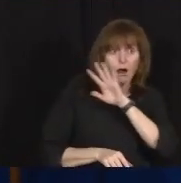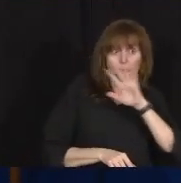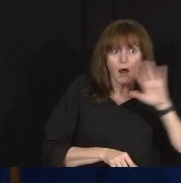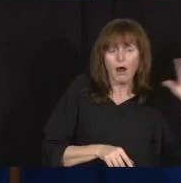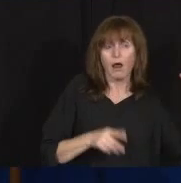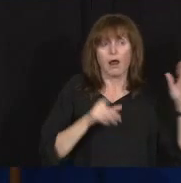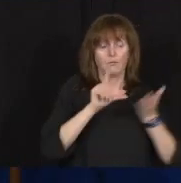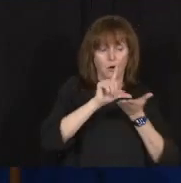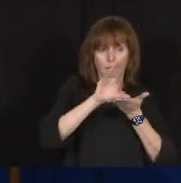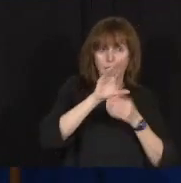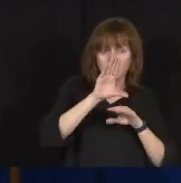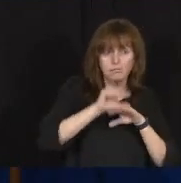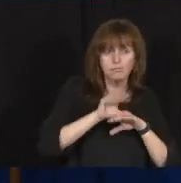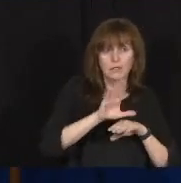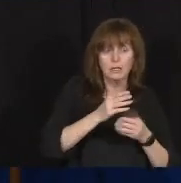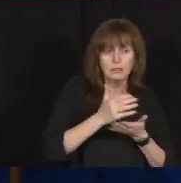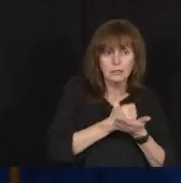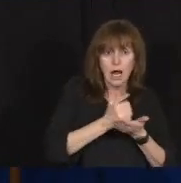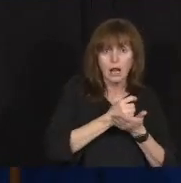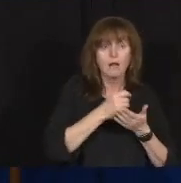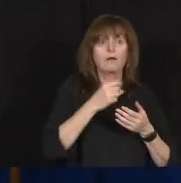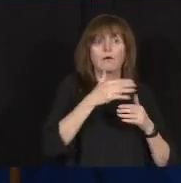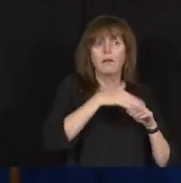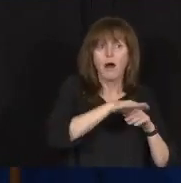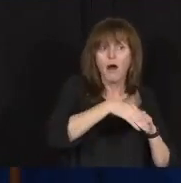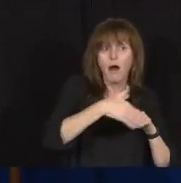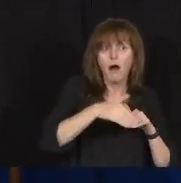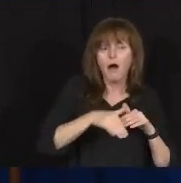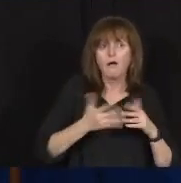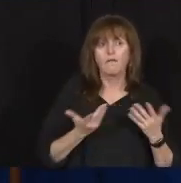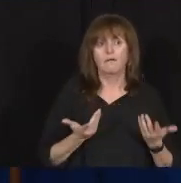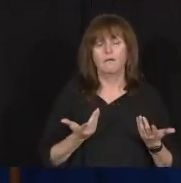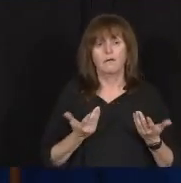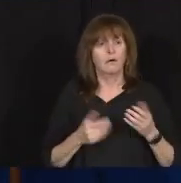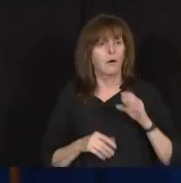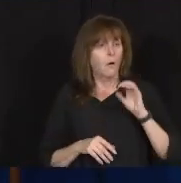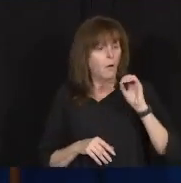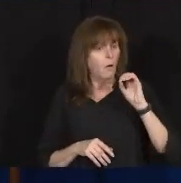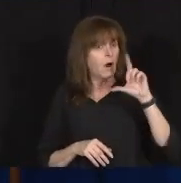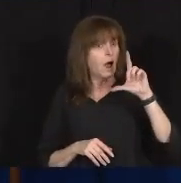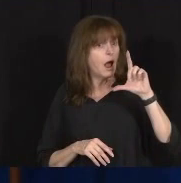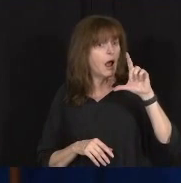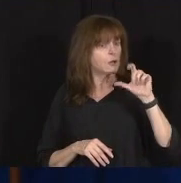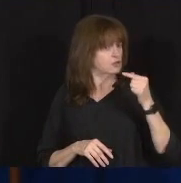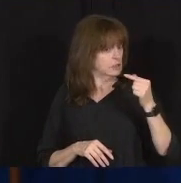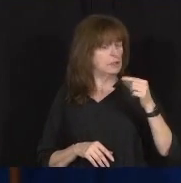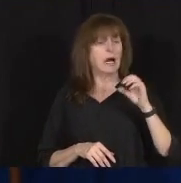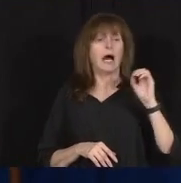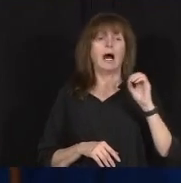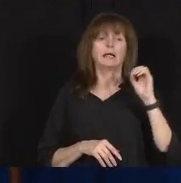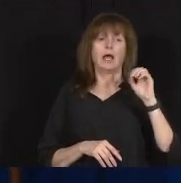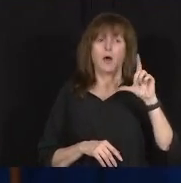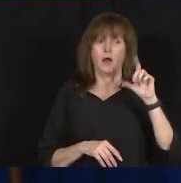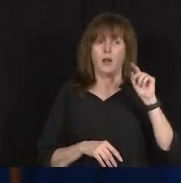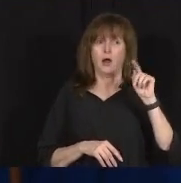if they have to lay off staff? What comes to mind is t he lottery and gaming, so